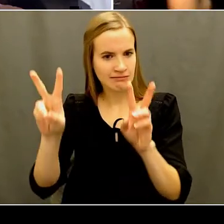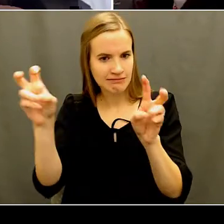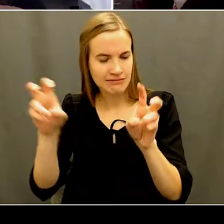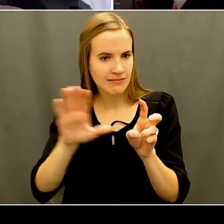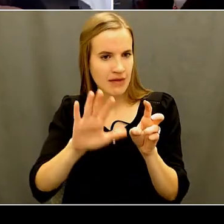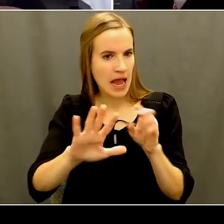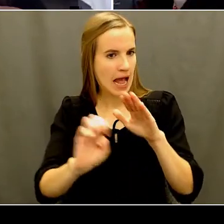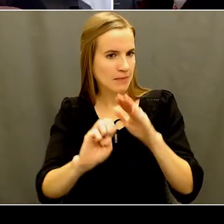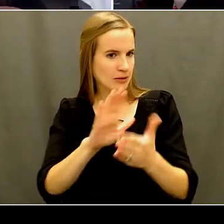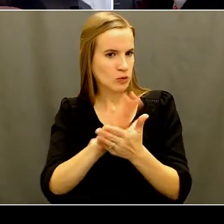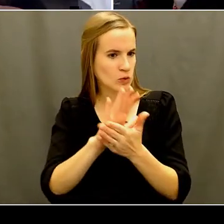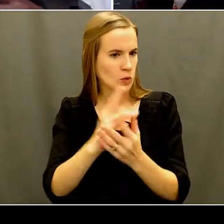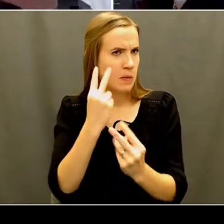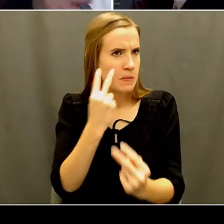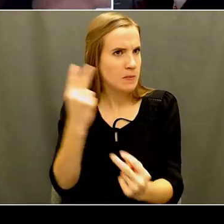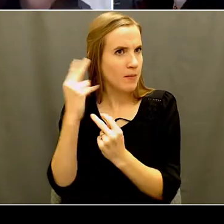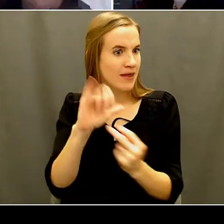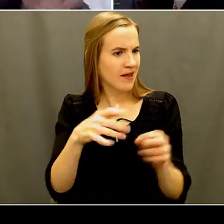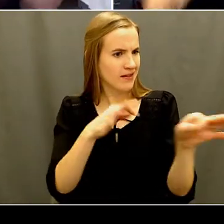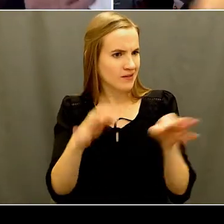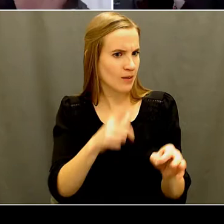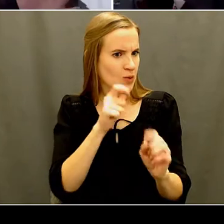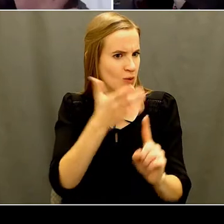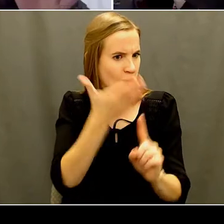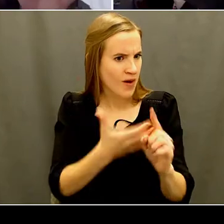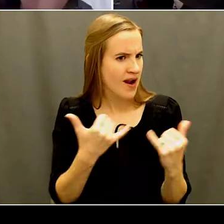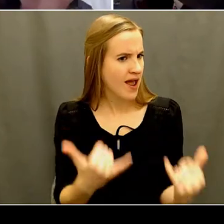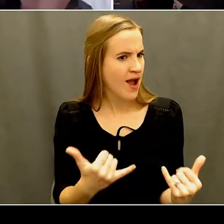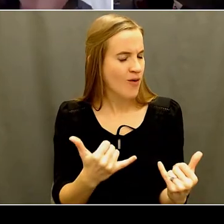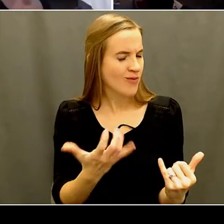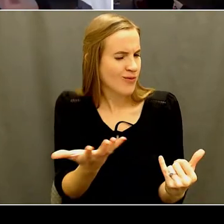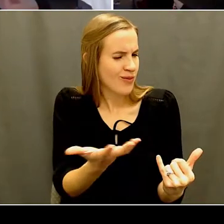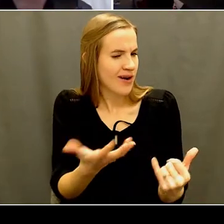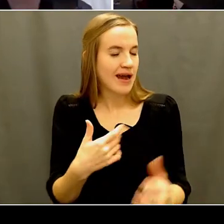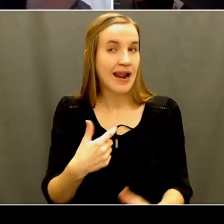grade, I can't remember. I wanted to do the jungle, um the, I wanted to play on